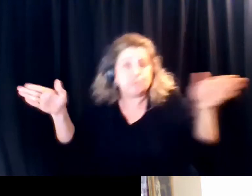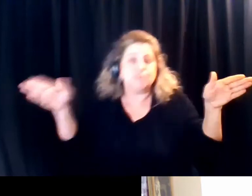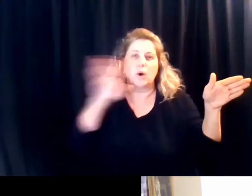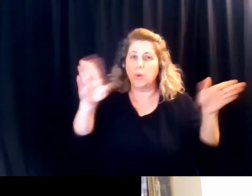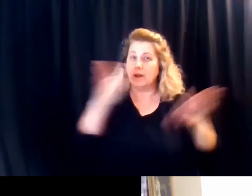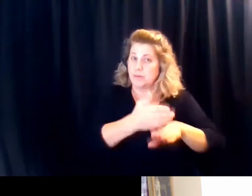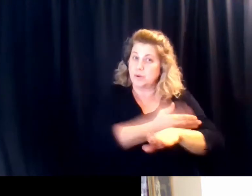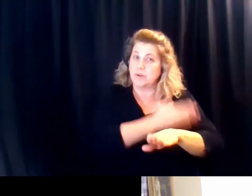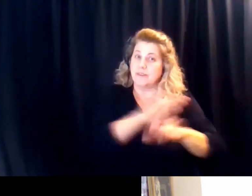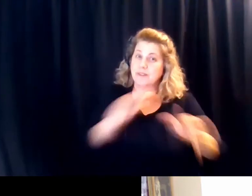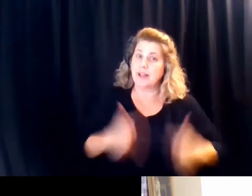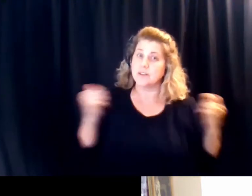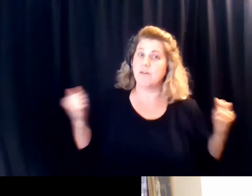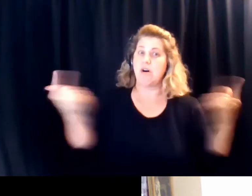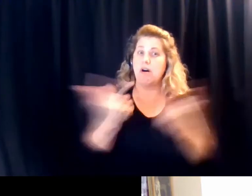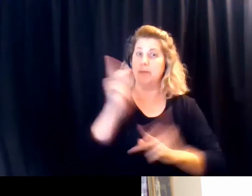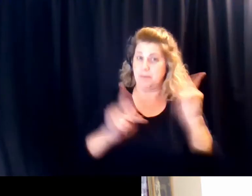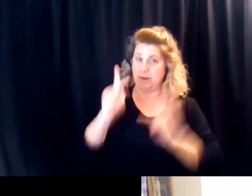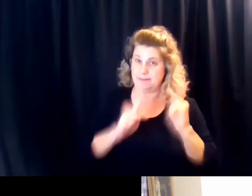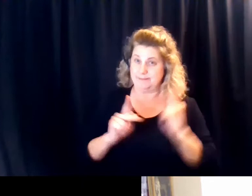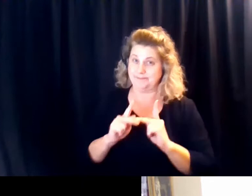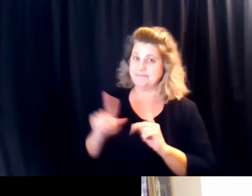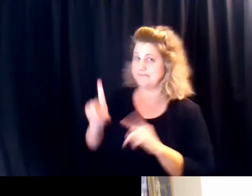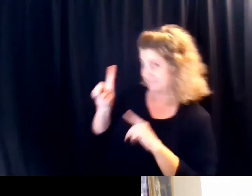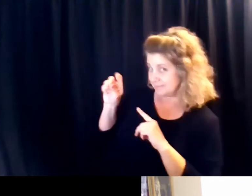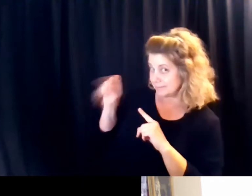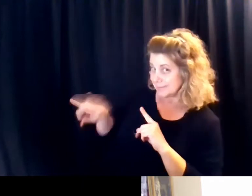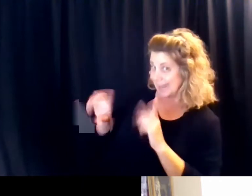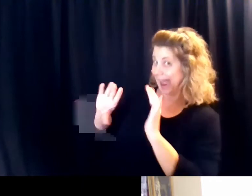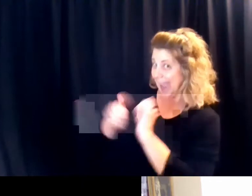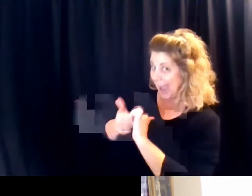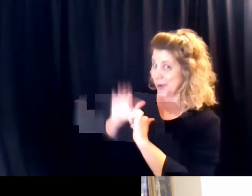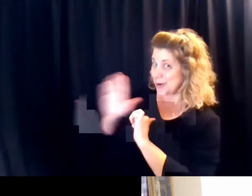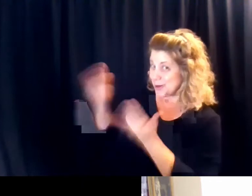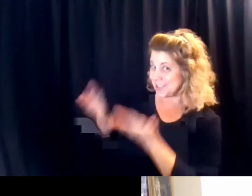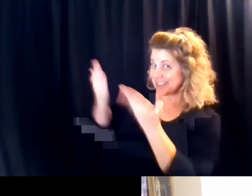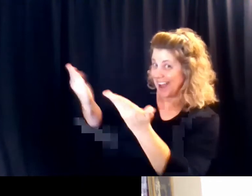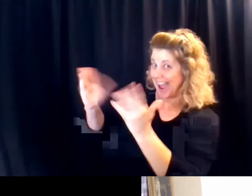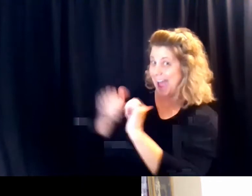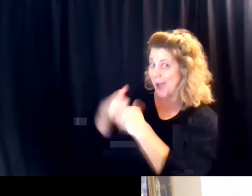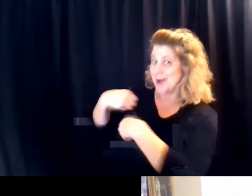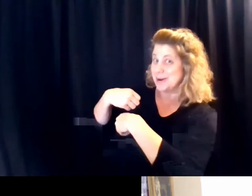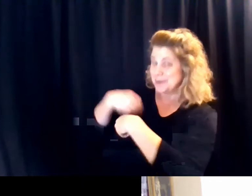Judith Heumann: changes that are going on, which include changing and the number of disabled people getting jobs.